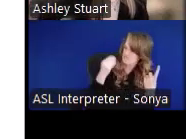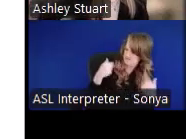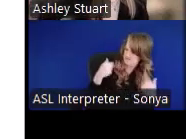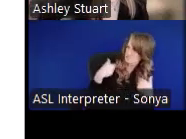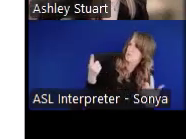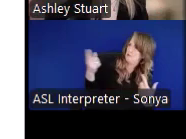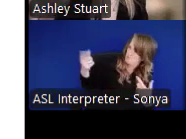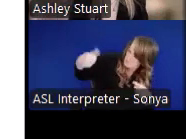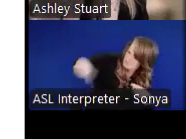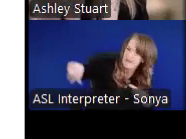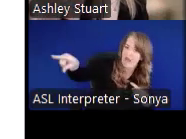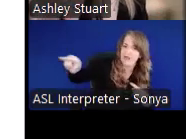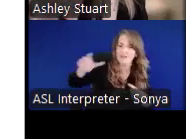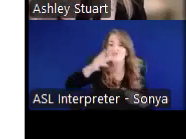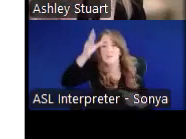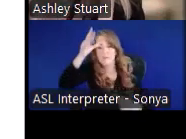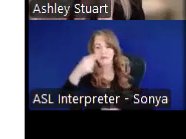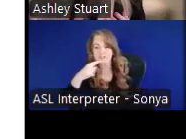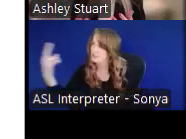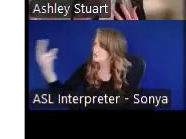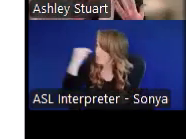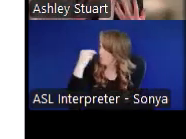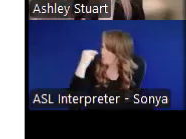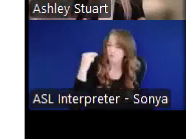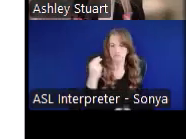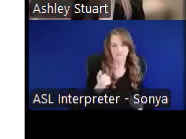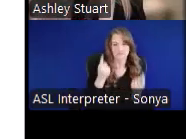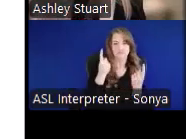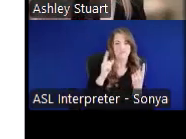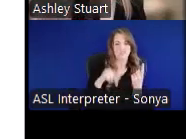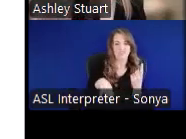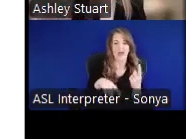parent is telling them no, but they're lacking that expressive